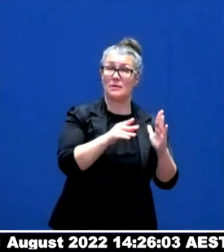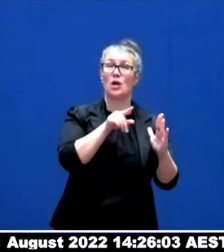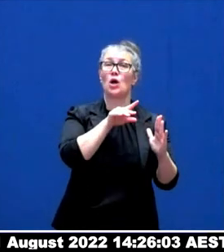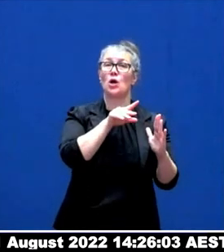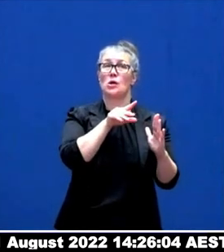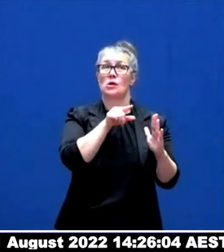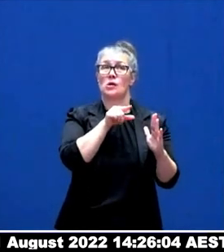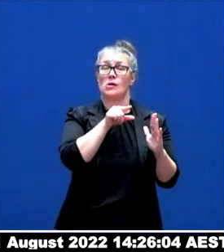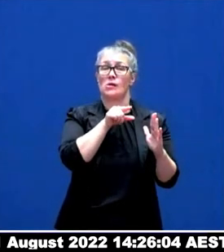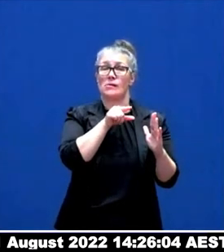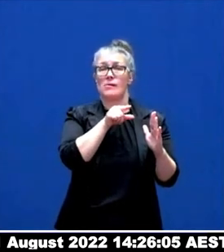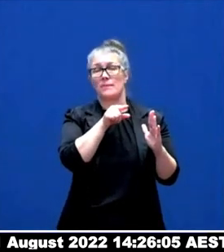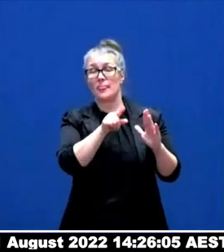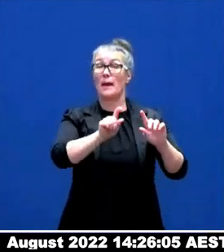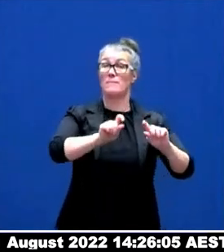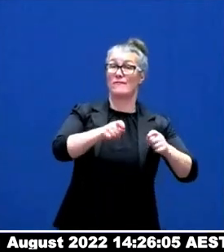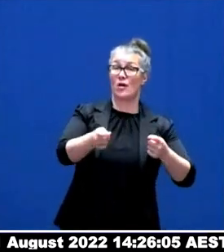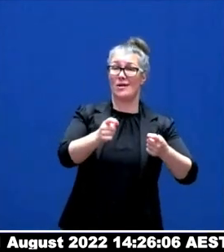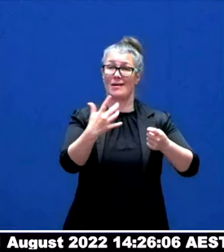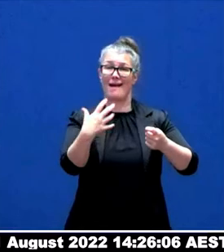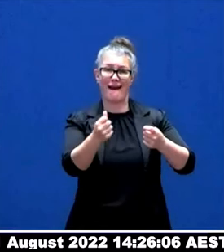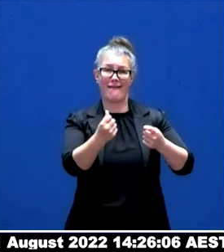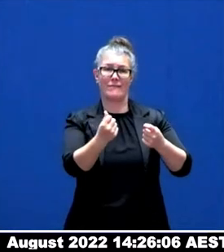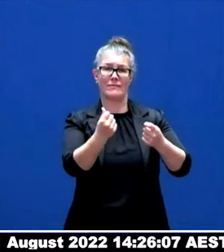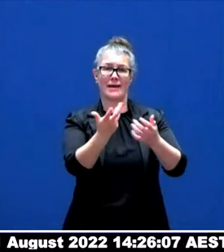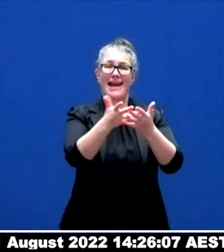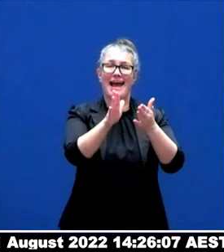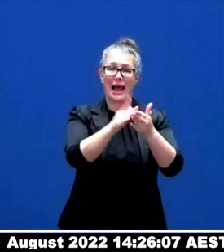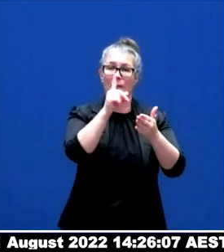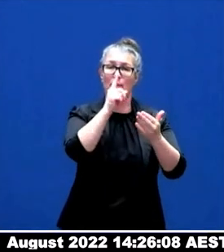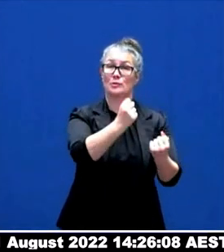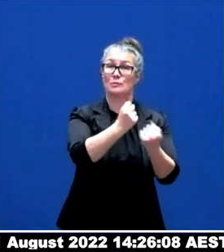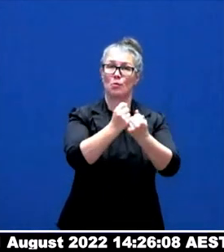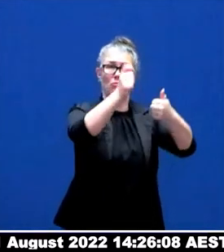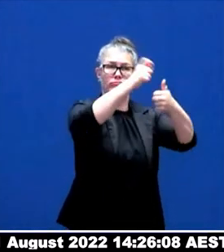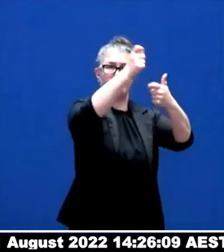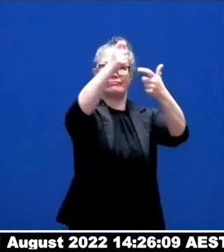Sorry, I'm paraphrasing because I didn't actually write it down in my notes. Is the NDIS the last resort?